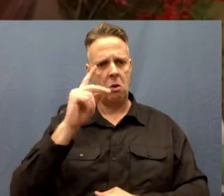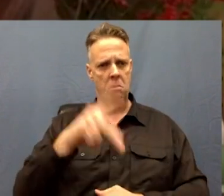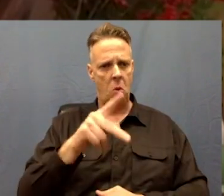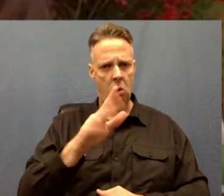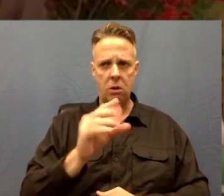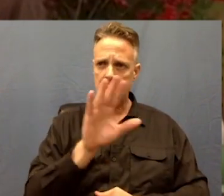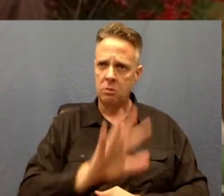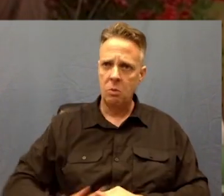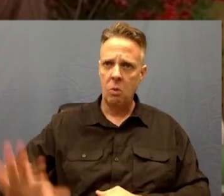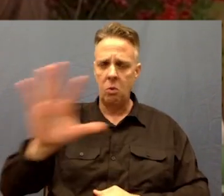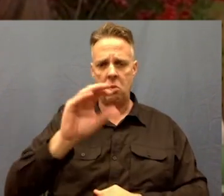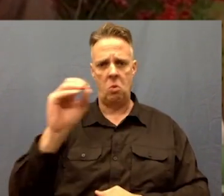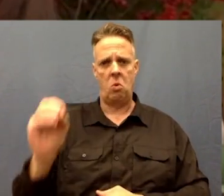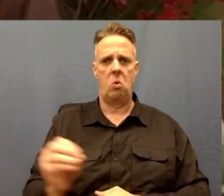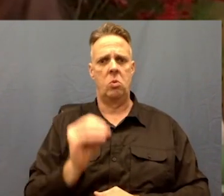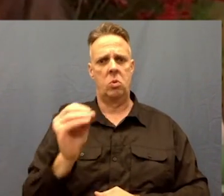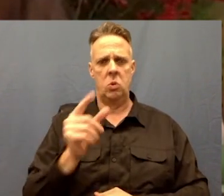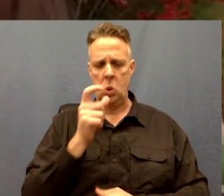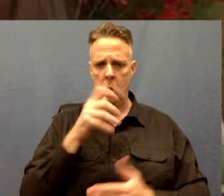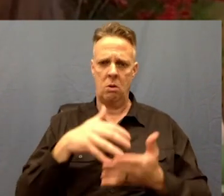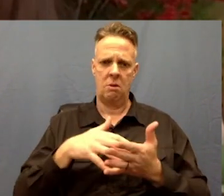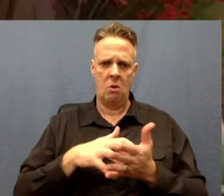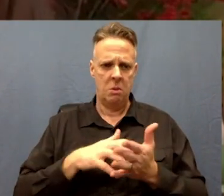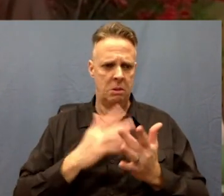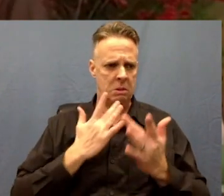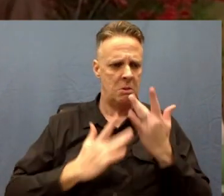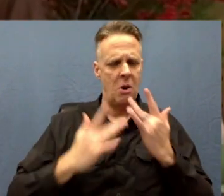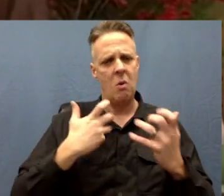ARE PARTICULARLY VULNERABLE. AND I WANT TO THANK YOU FOR